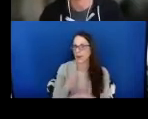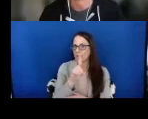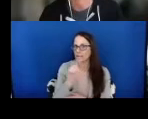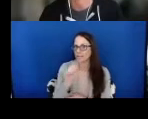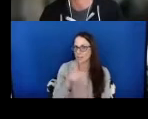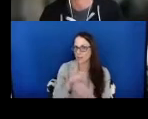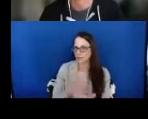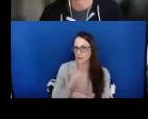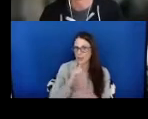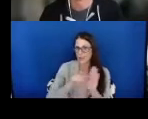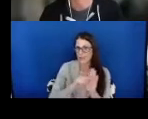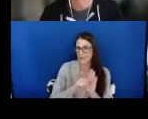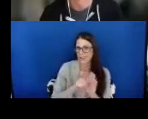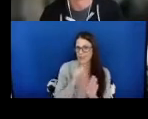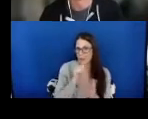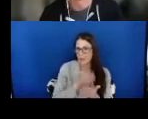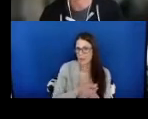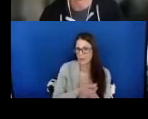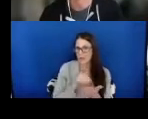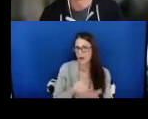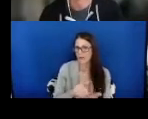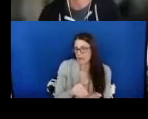private schools is they're often just kept out.